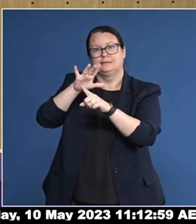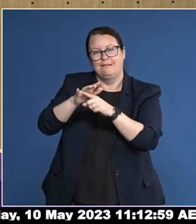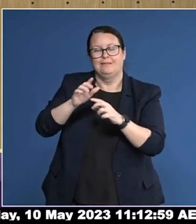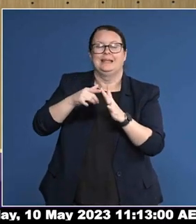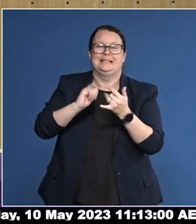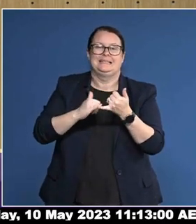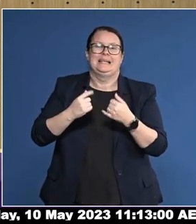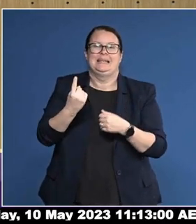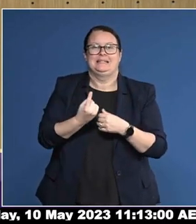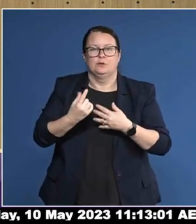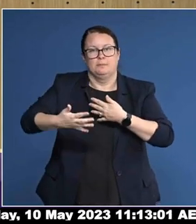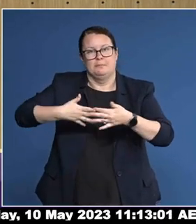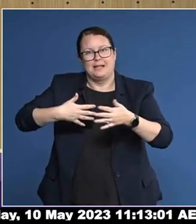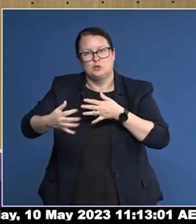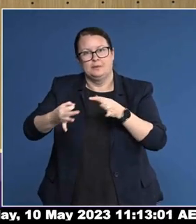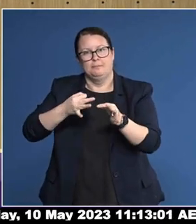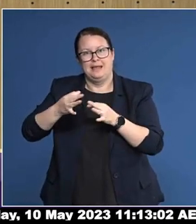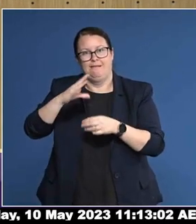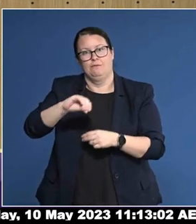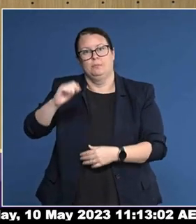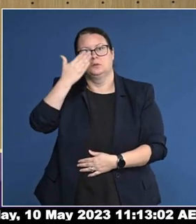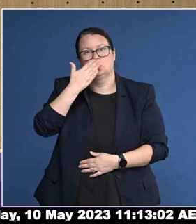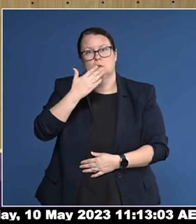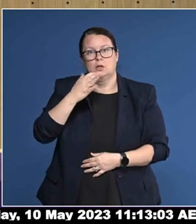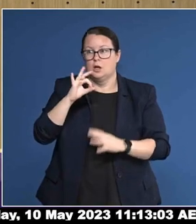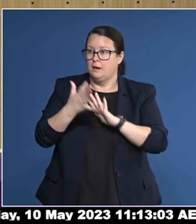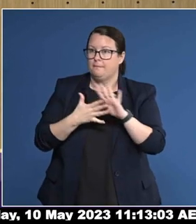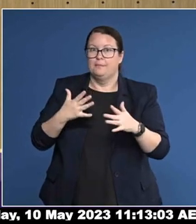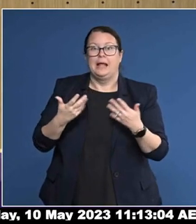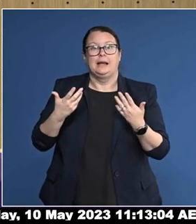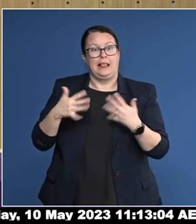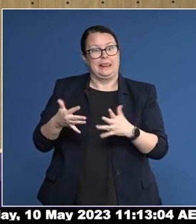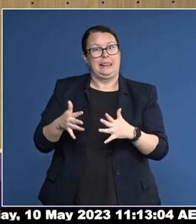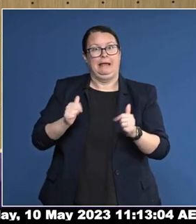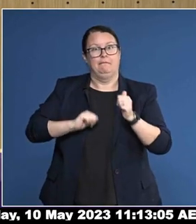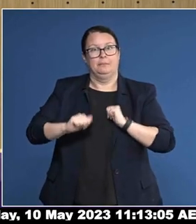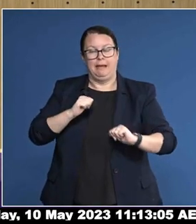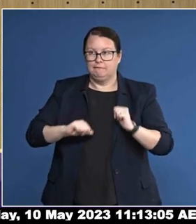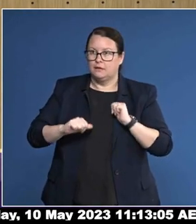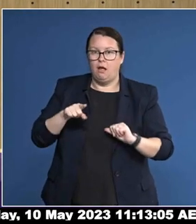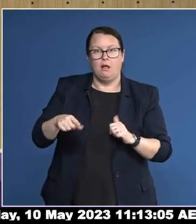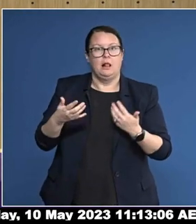It's not accepting that we want those behaviours to continue or that those behaviours are inevitable.